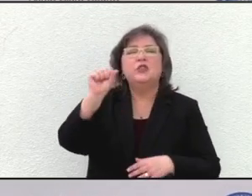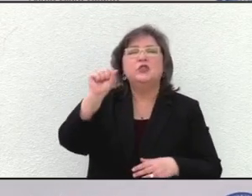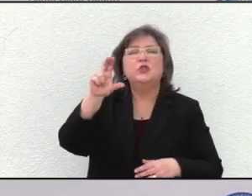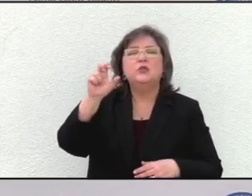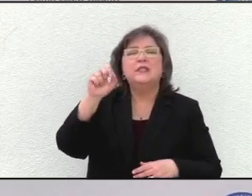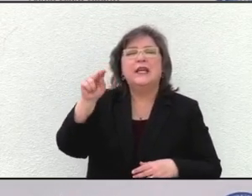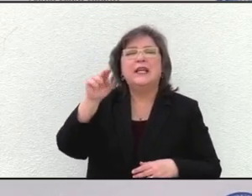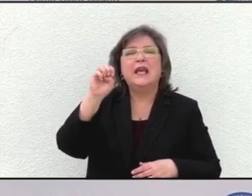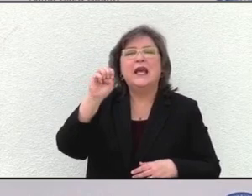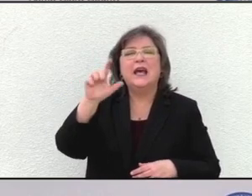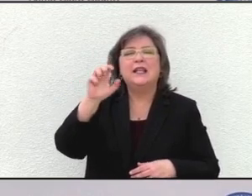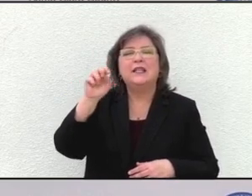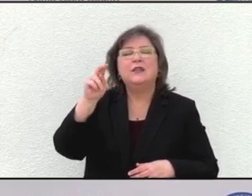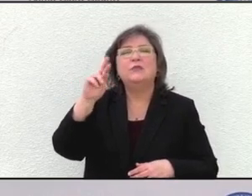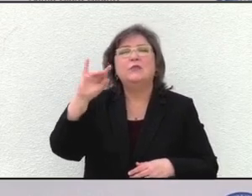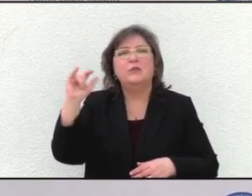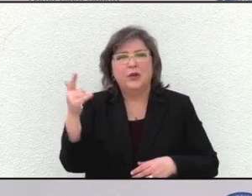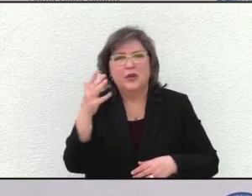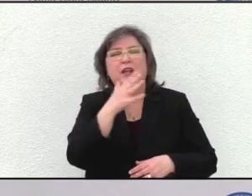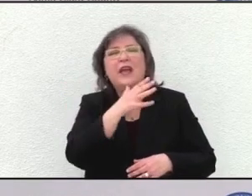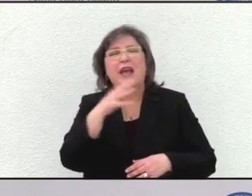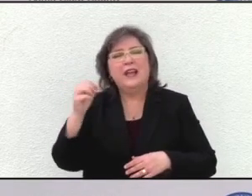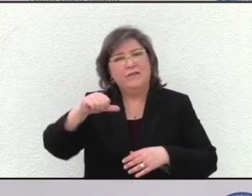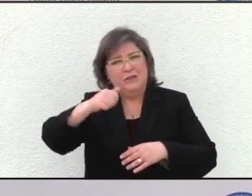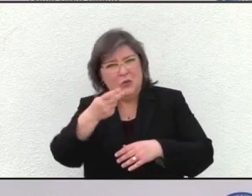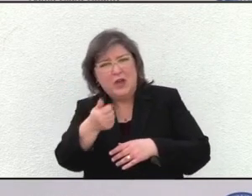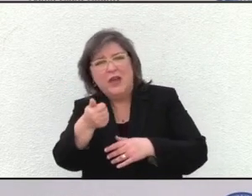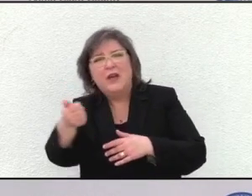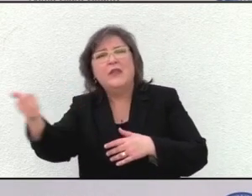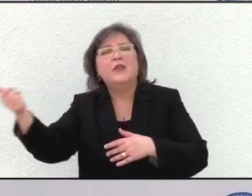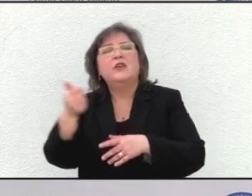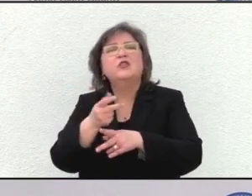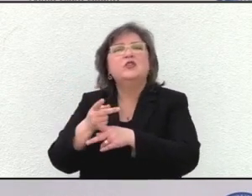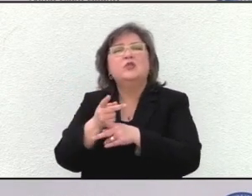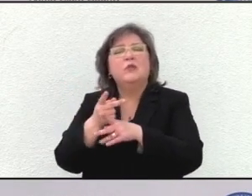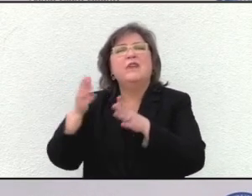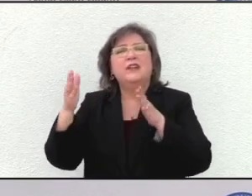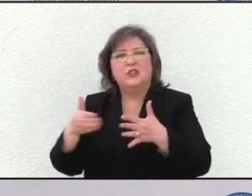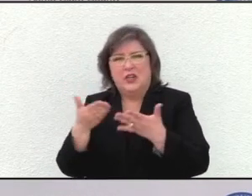President Mike Wasserman, Supervisor Cindy Chavez, Supervisor Joe Simitian, and Supervisor